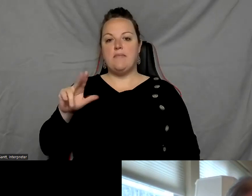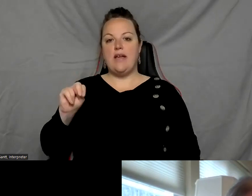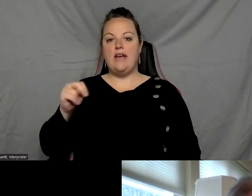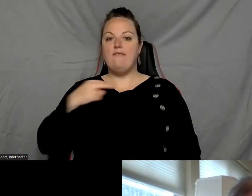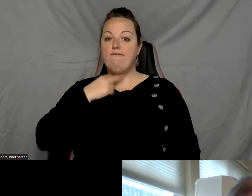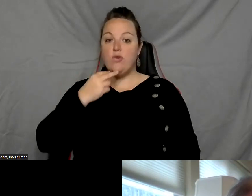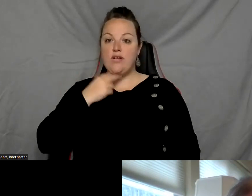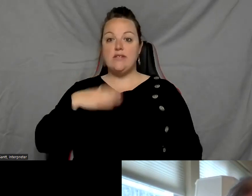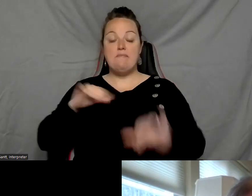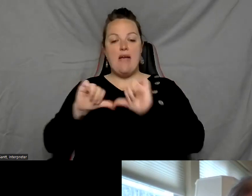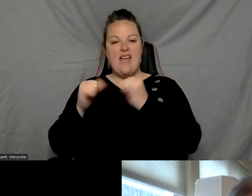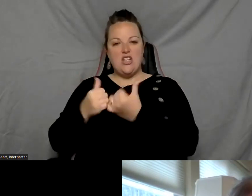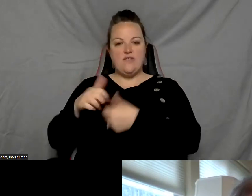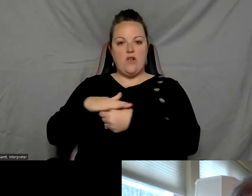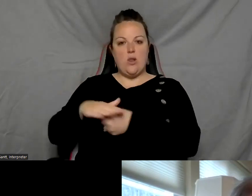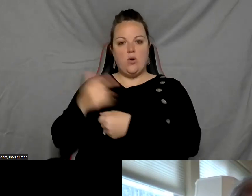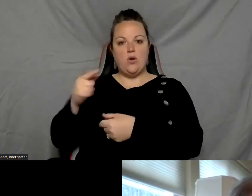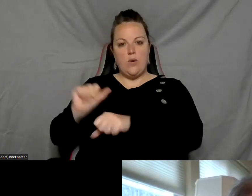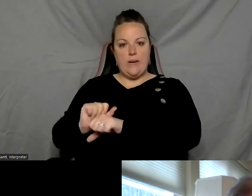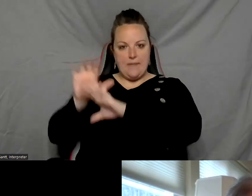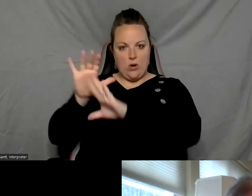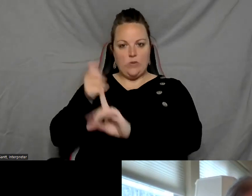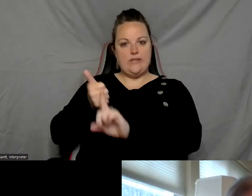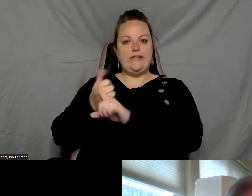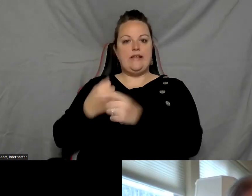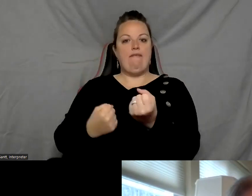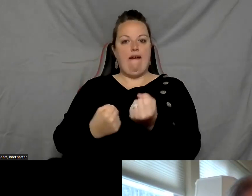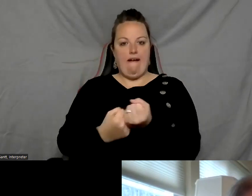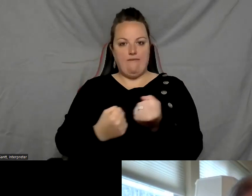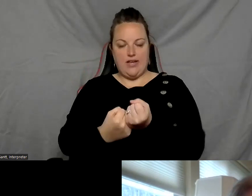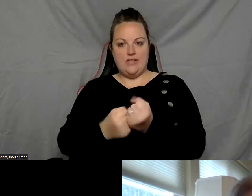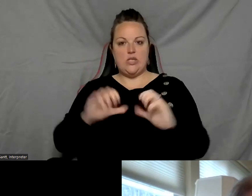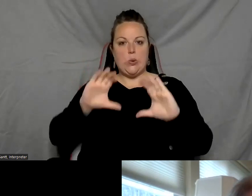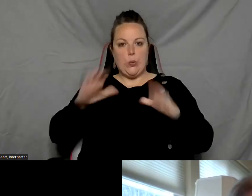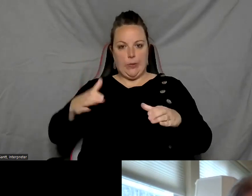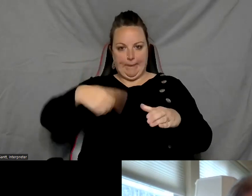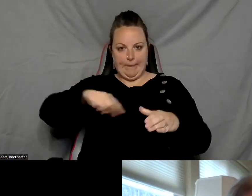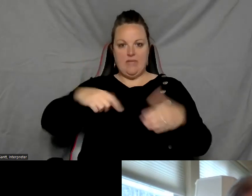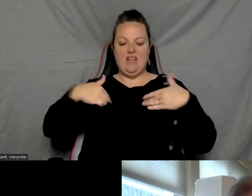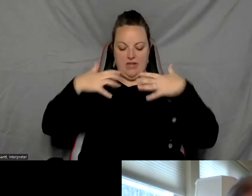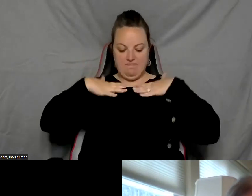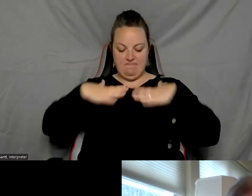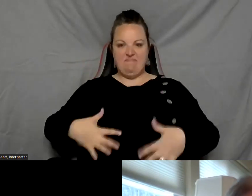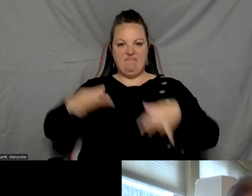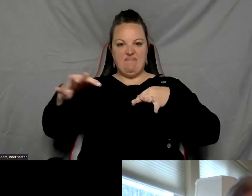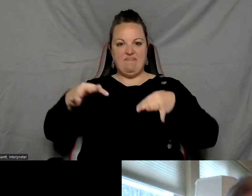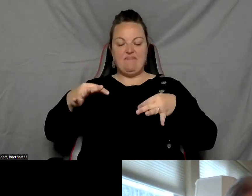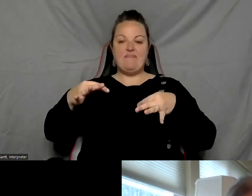is local Green Mountain Self Advocates group. And I wear a lot of hats in the disability